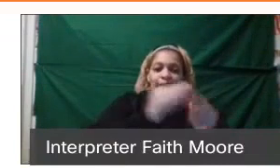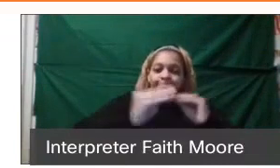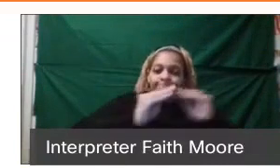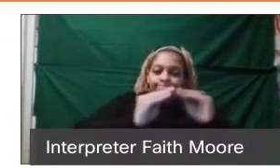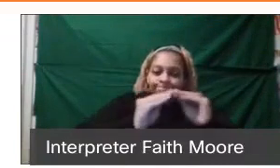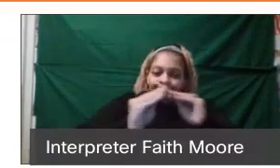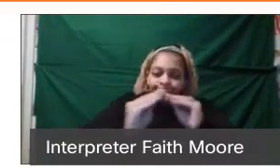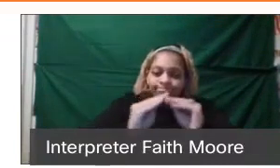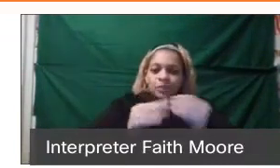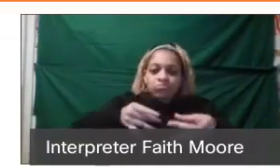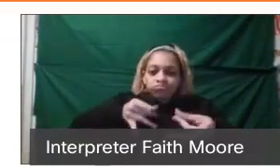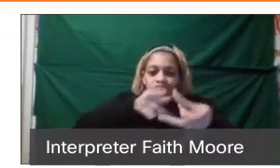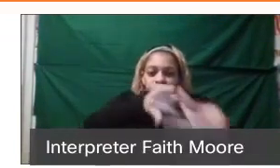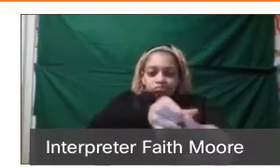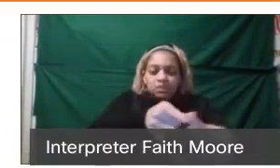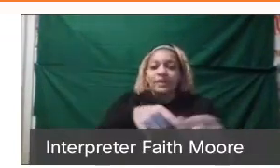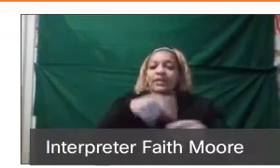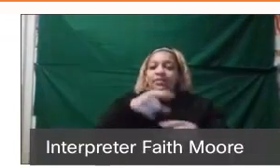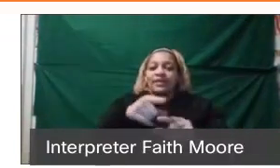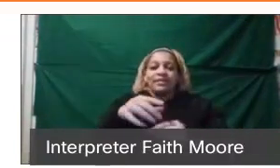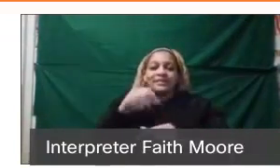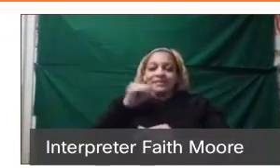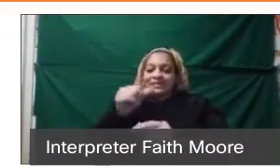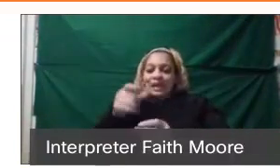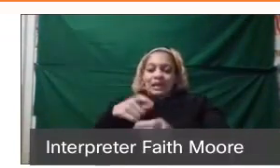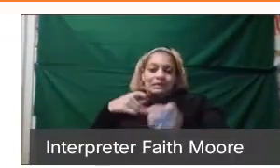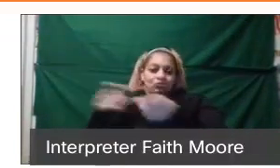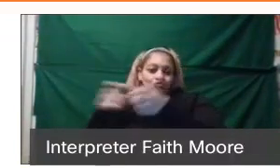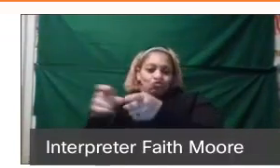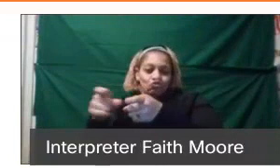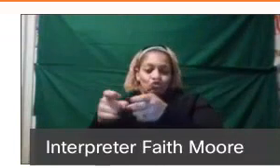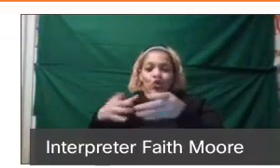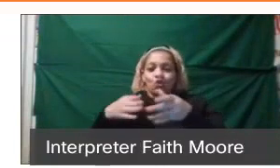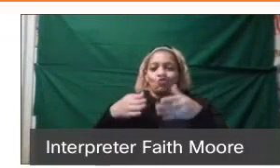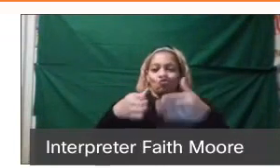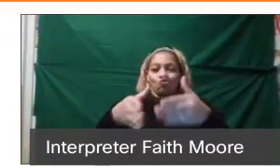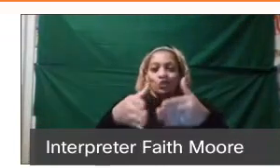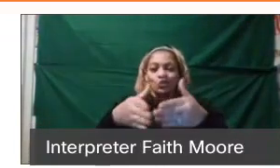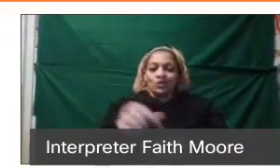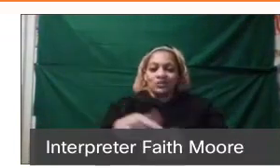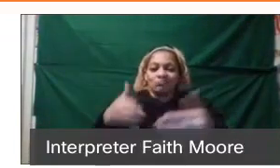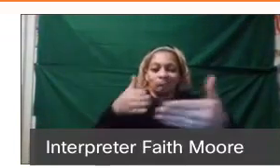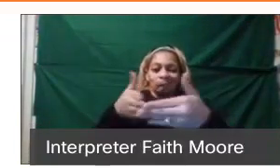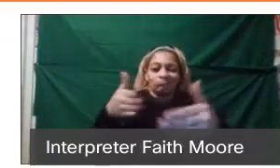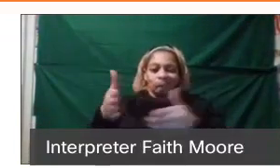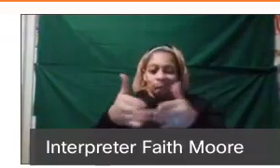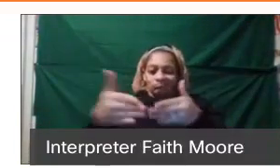We think will help these are uncontrolled crosswalks. So we want to do as much as we can. To enhance safety these locations.